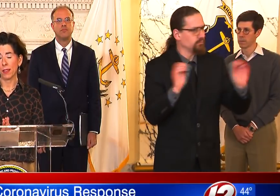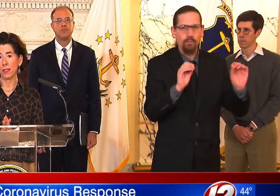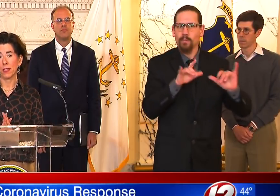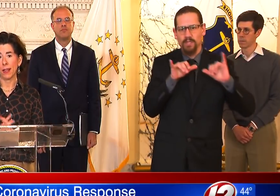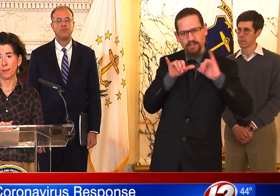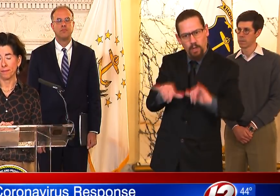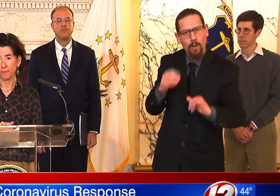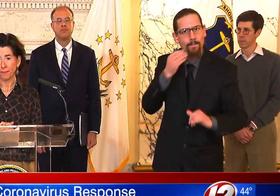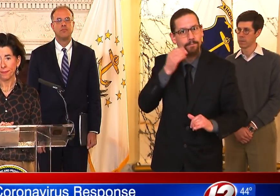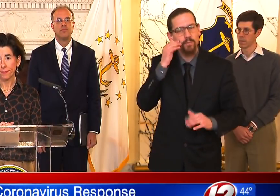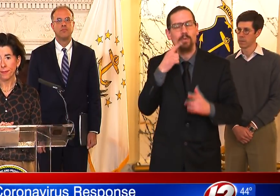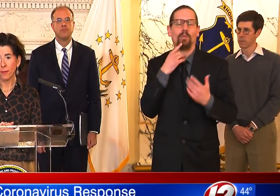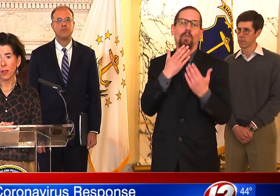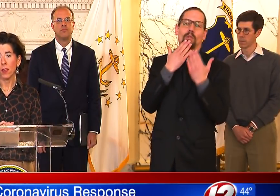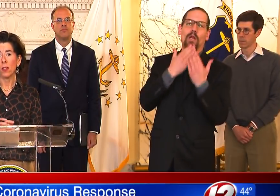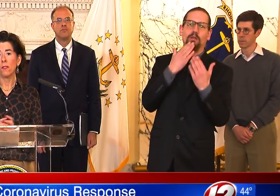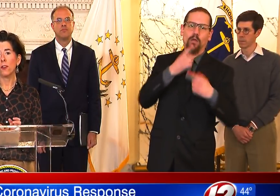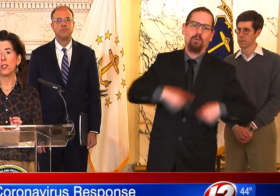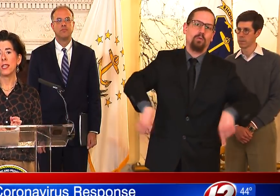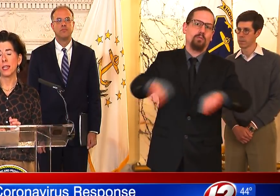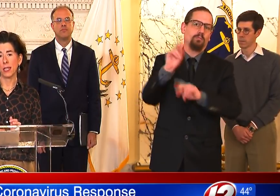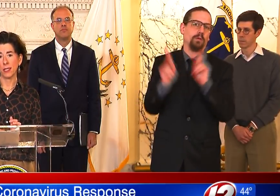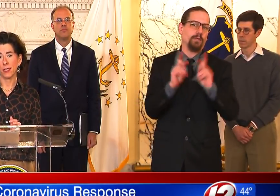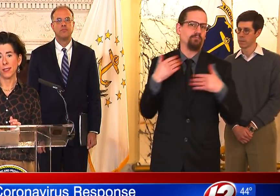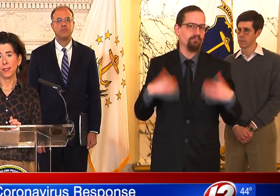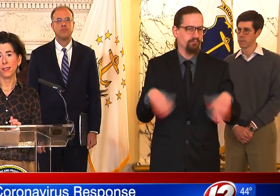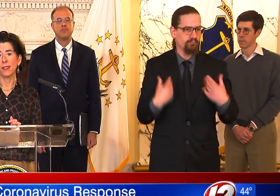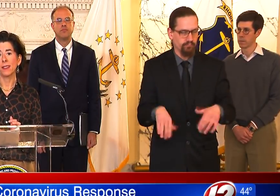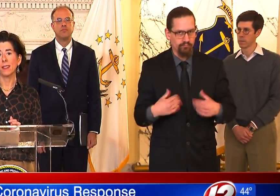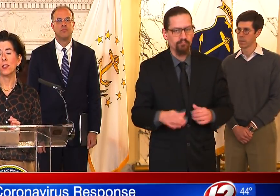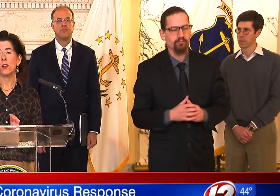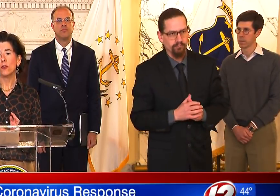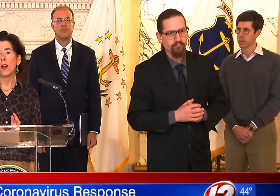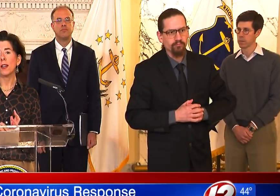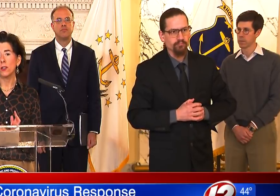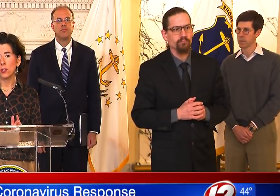SACRIFICES NECESSARY, THANK YOU. I THOUGHT I WOULD ASK US TO DO A